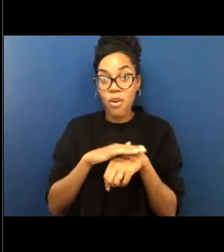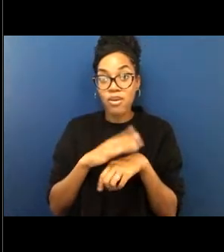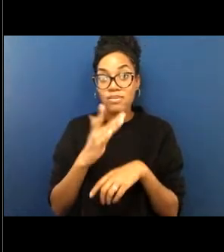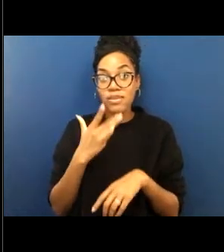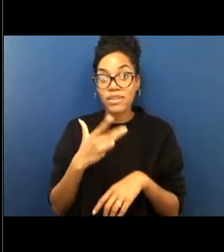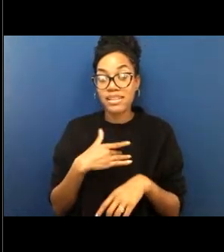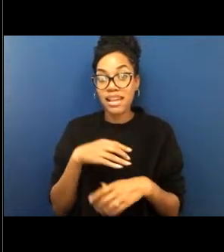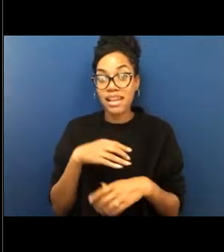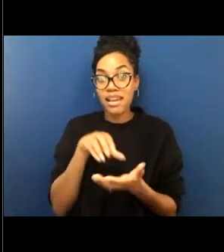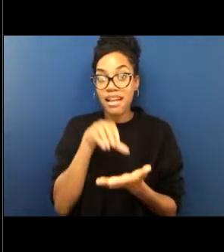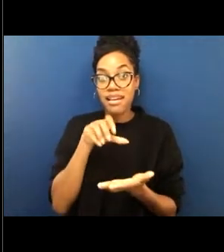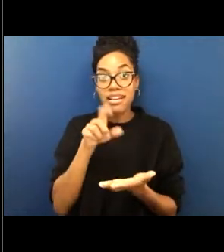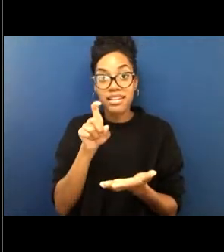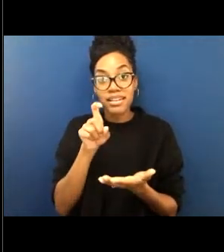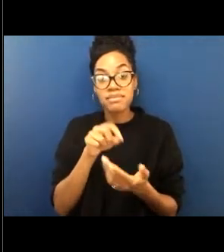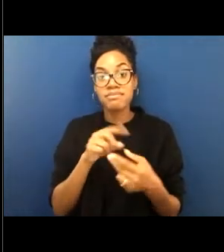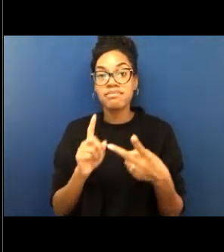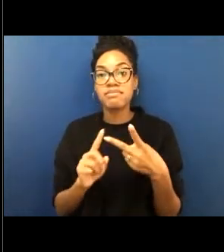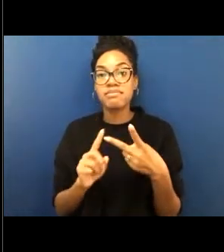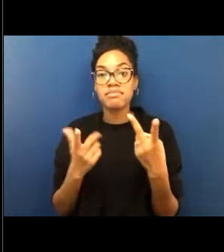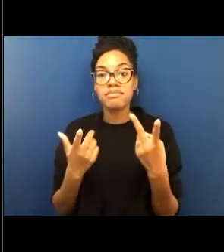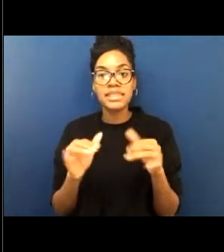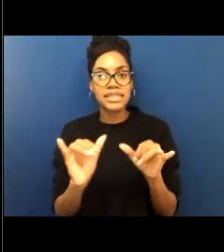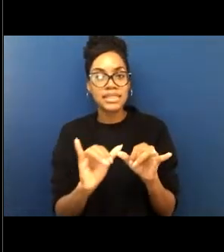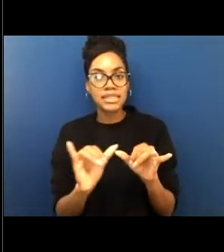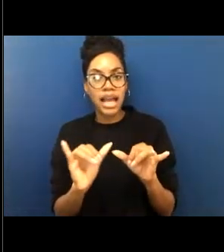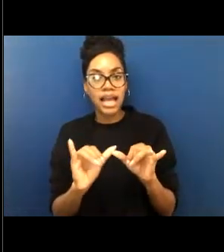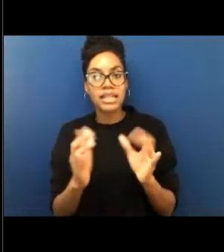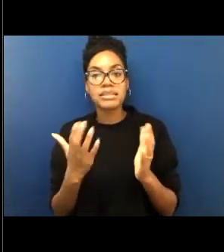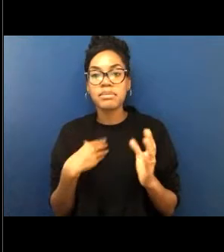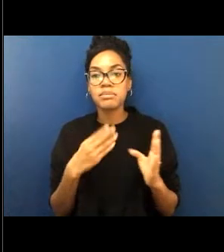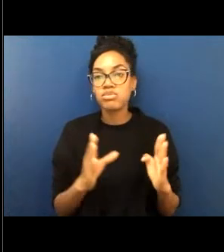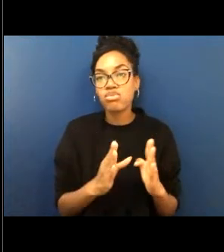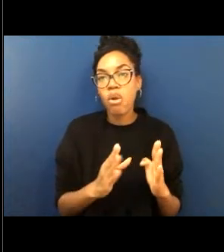Maybe size, a bigger crab may be older,